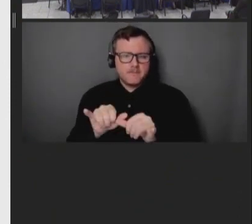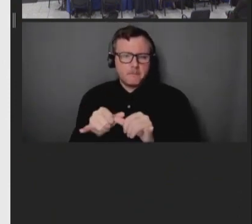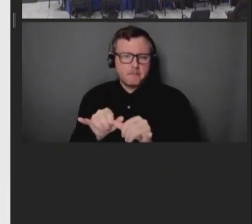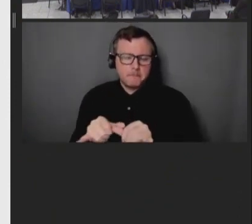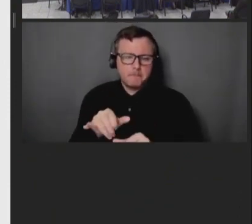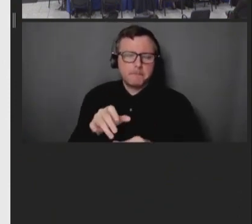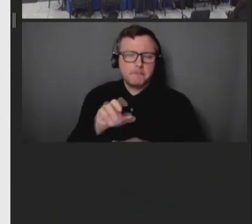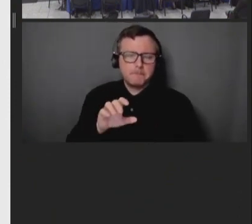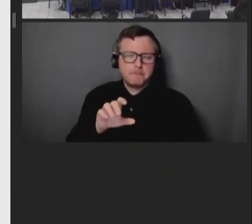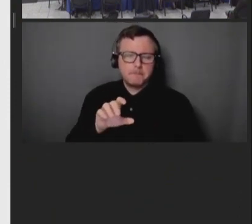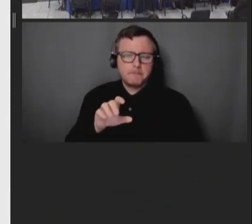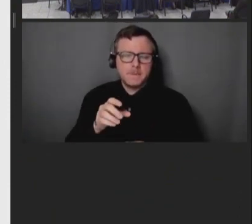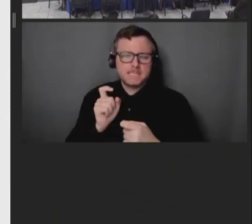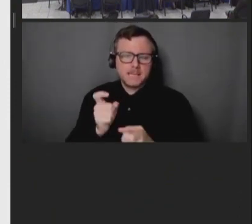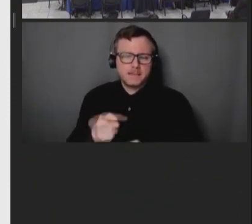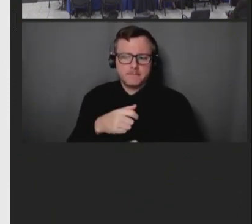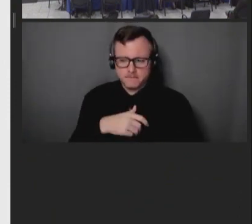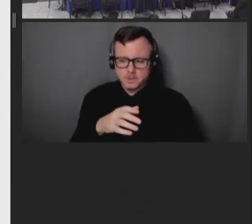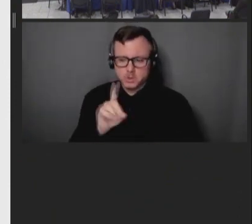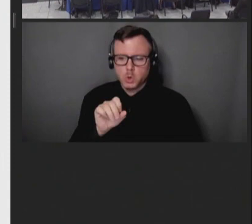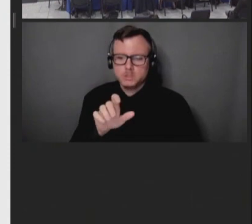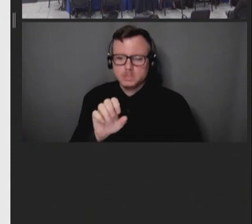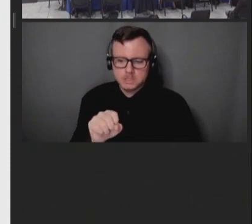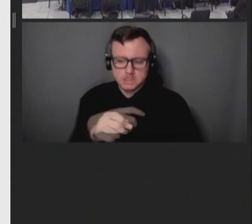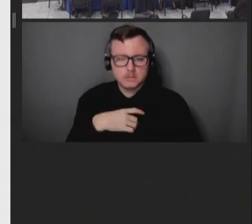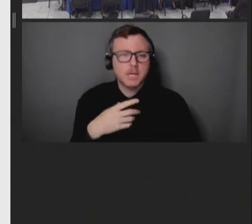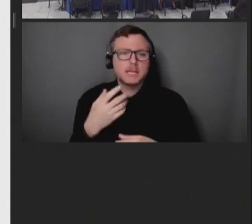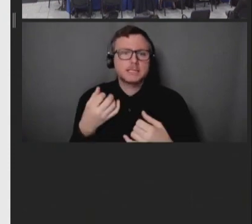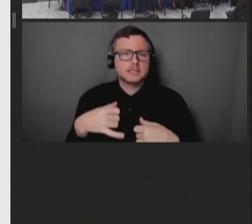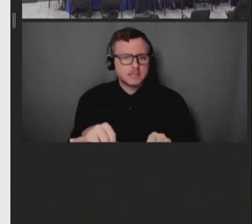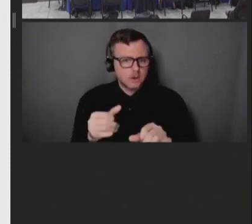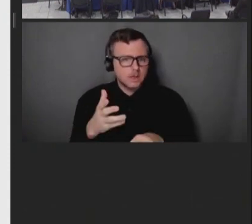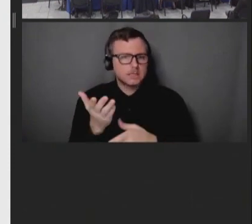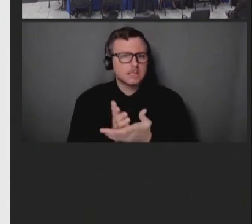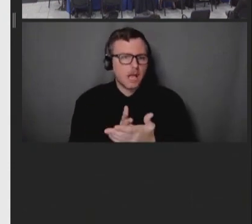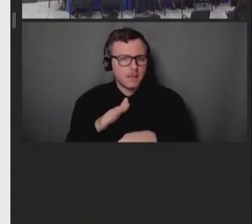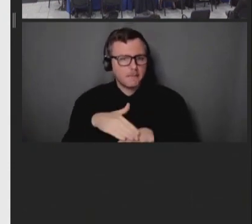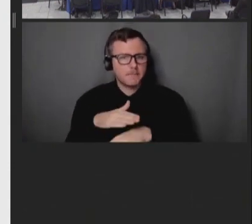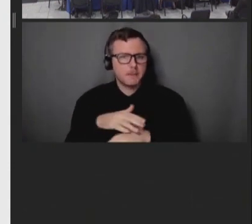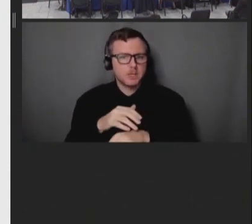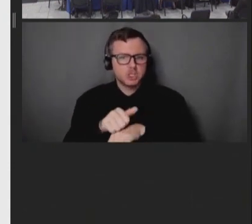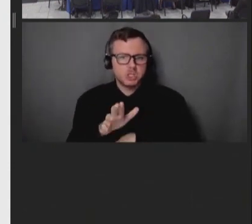areas. And even still today, some of the minimum shipping quantities are 300 doses,